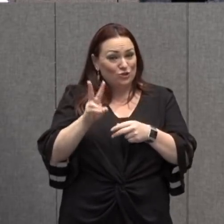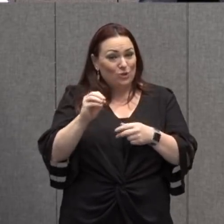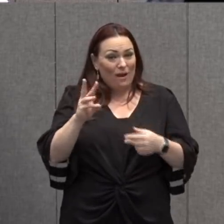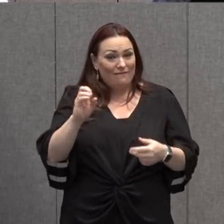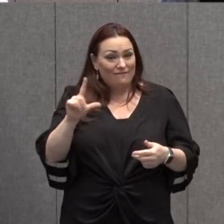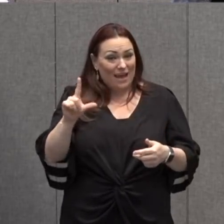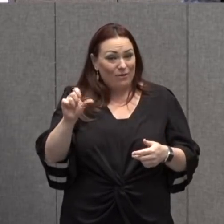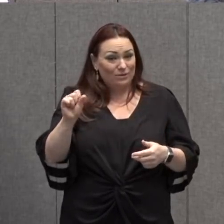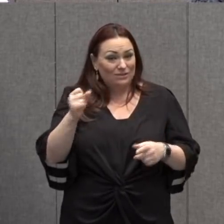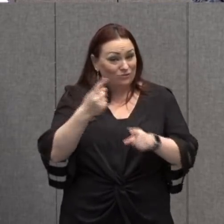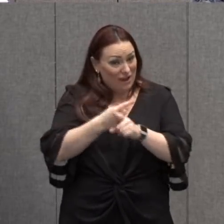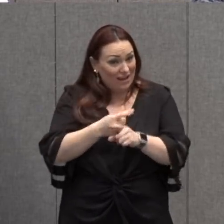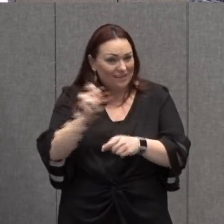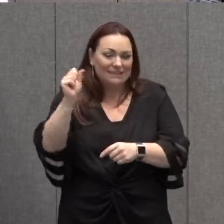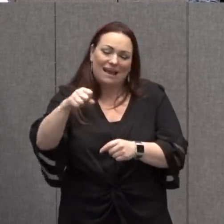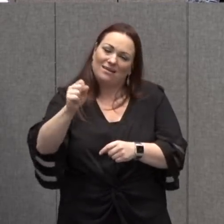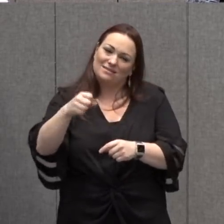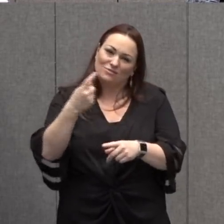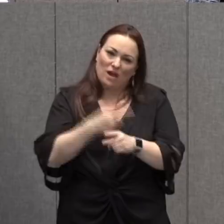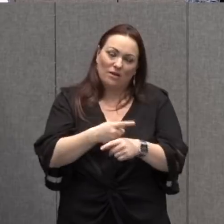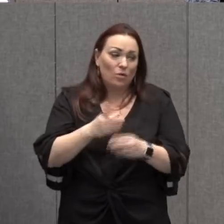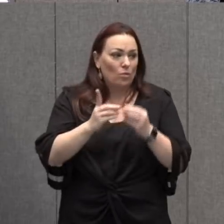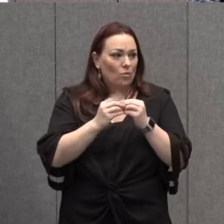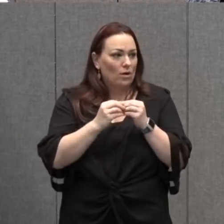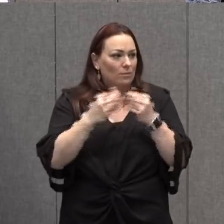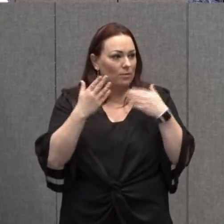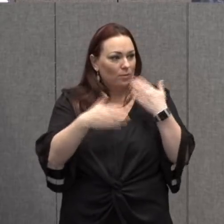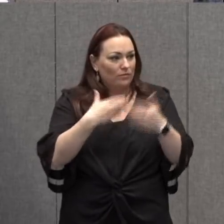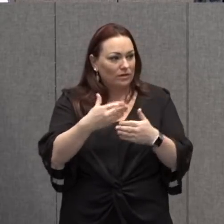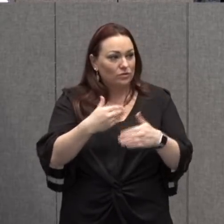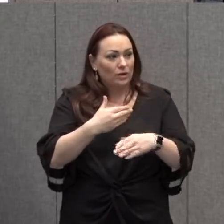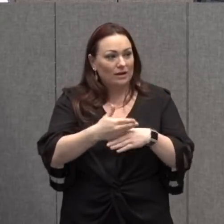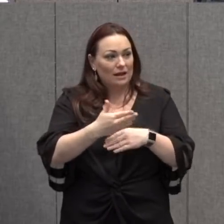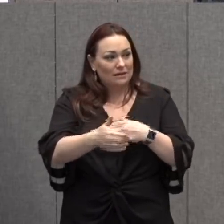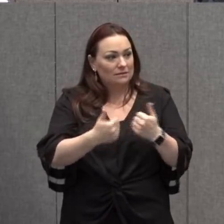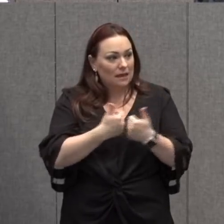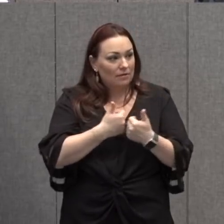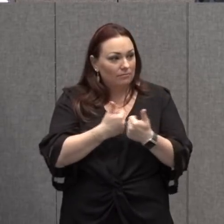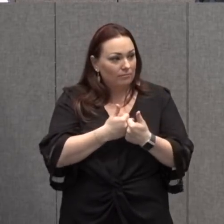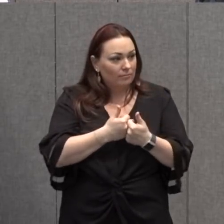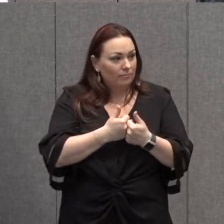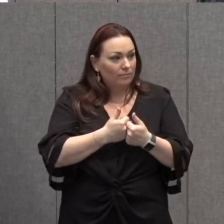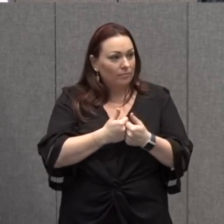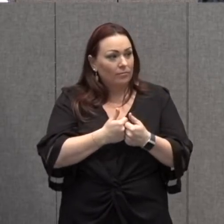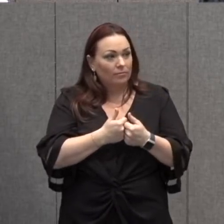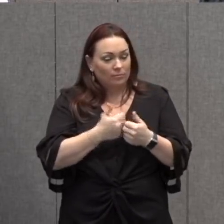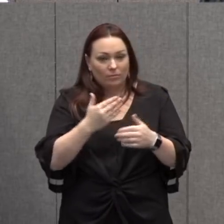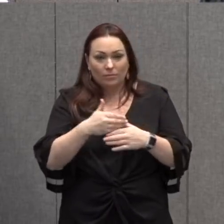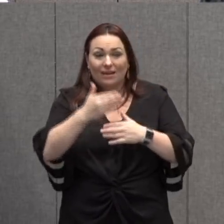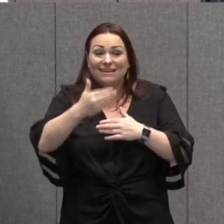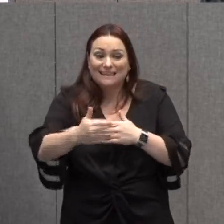Okay, so are we gonna do one more or are we moving on to our next game? We can move on to our next game.